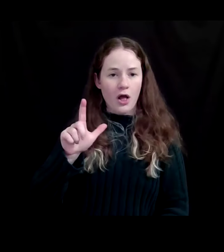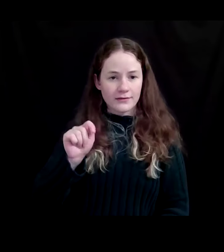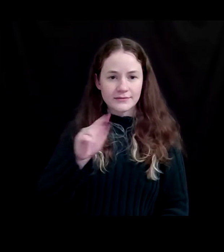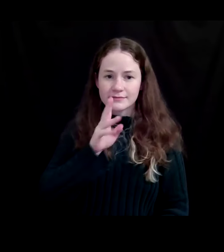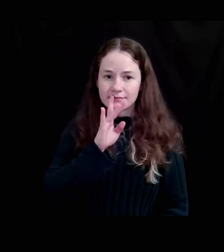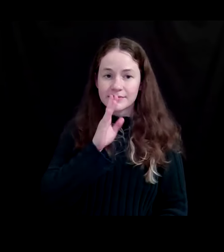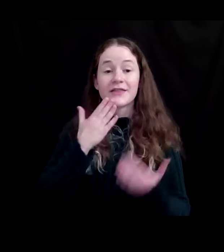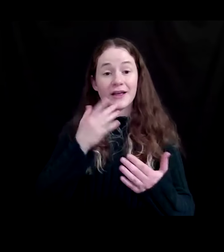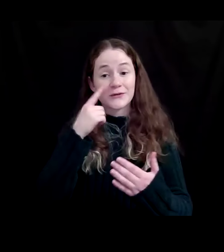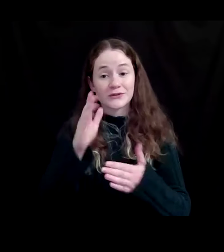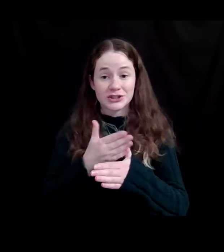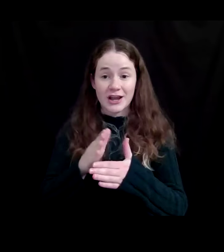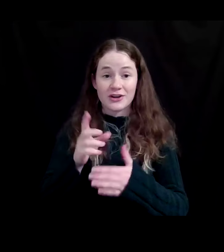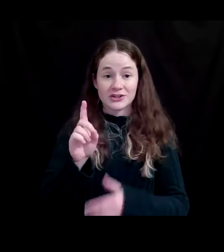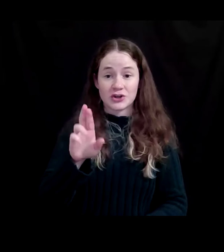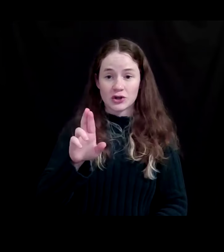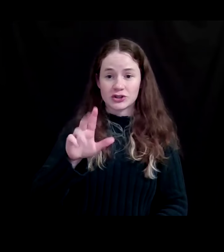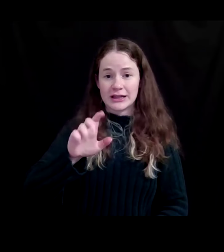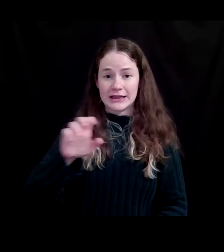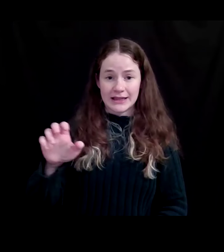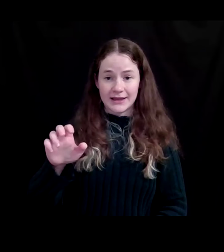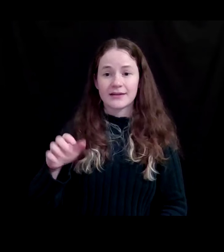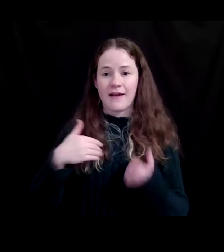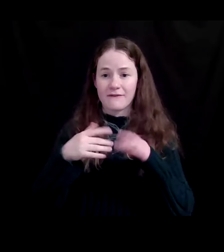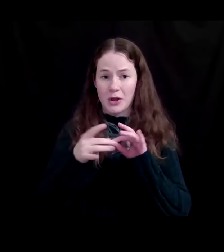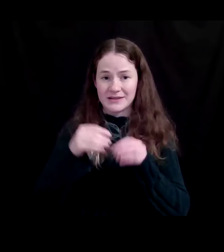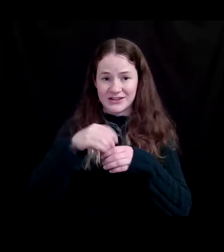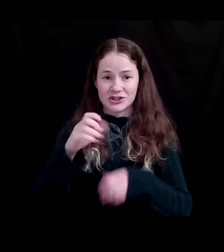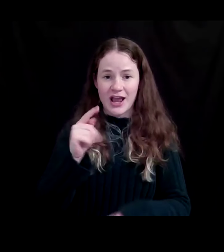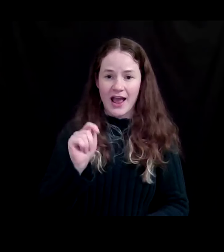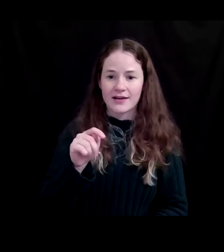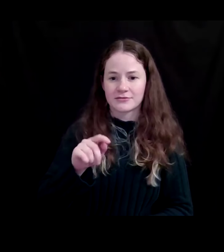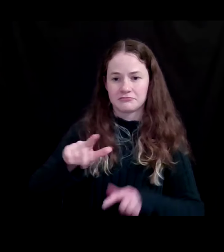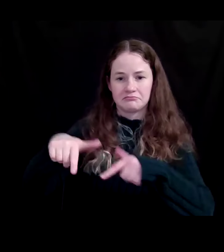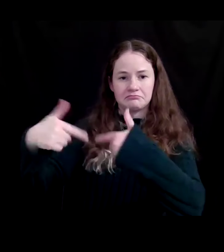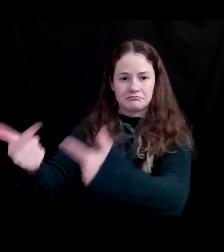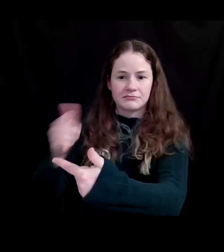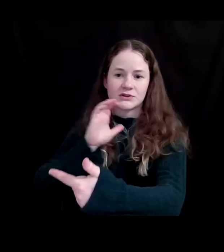chat. Yeah, just getting to those. I'm seeing the LAF climbing wall is going to be adding adaptive climbing. They're also